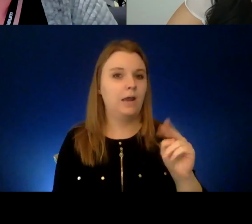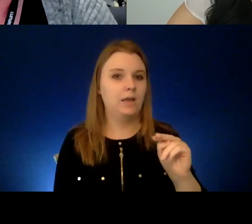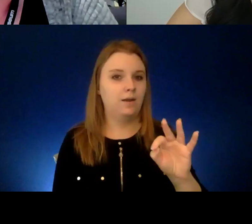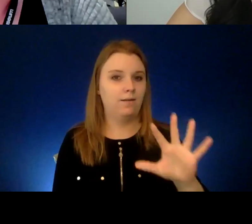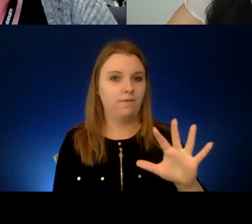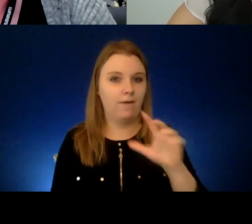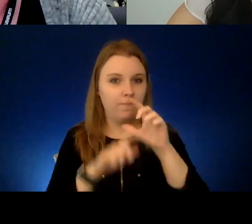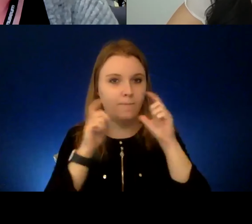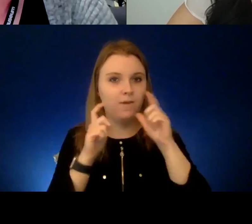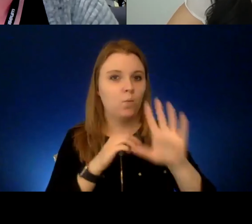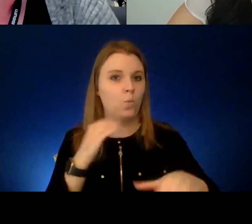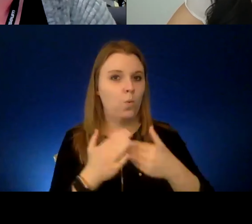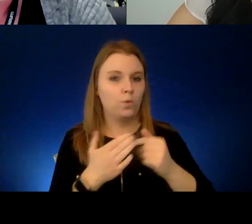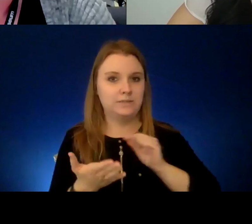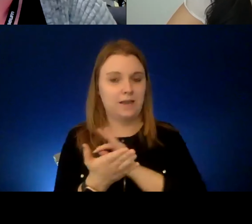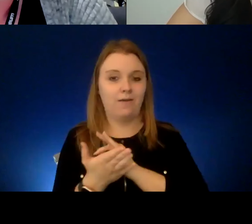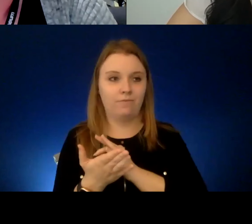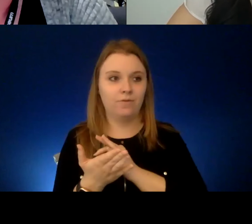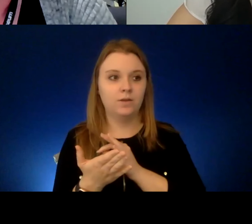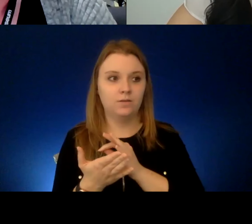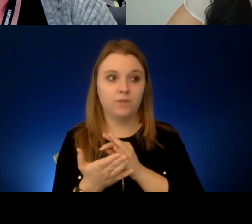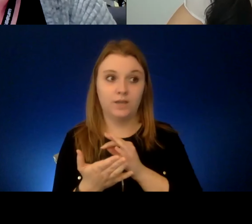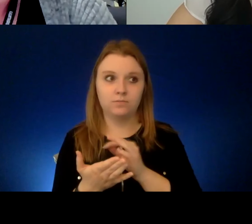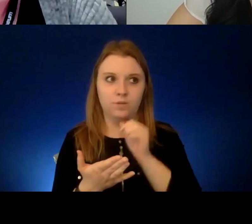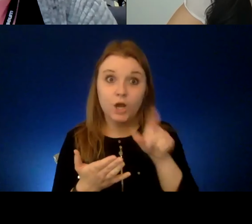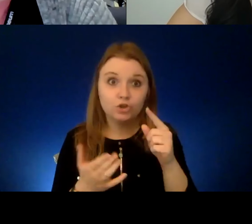and not only do they wanna wear a mask, they want an N95.